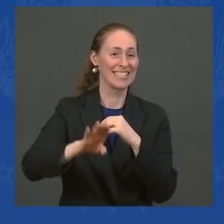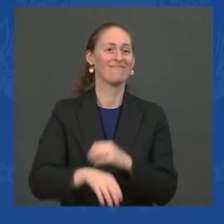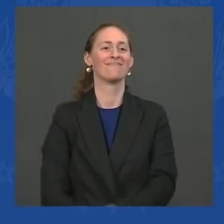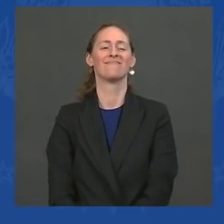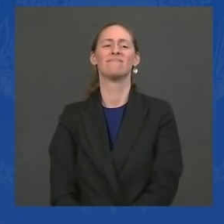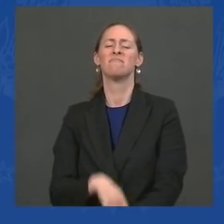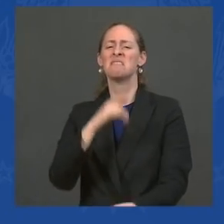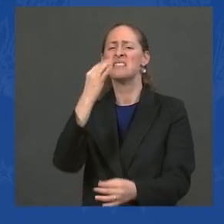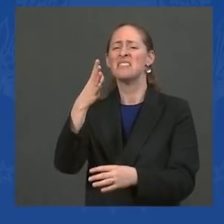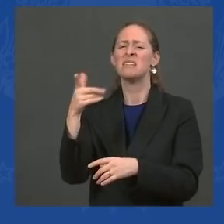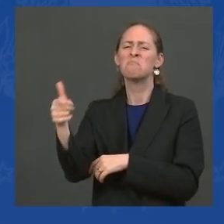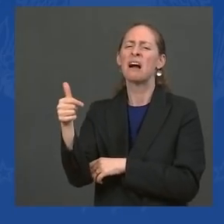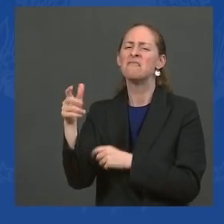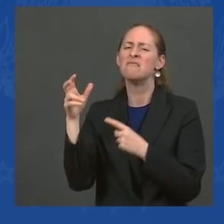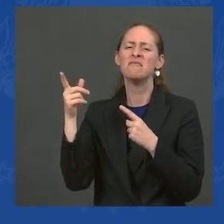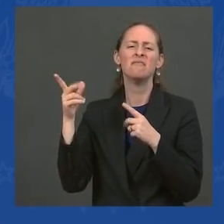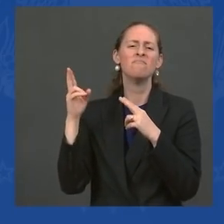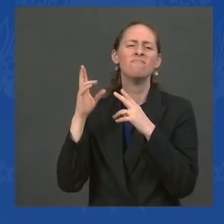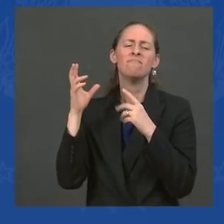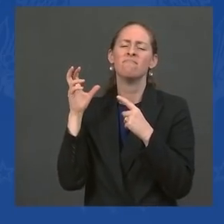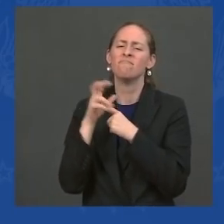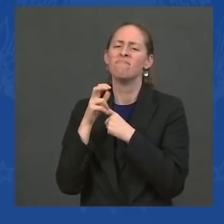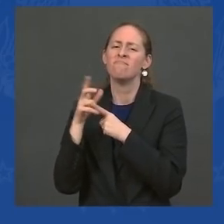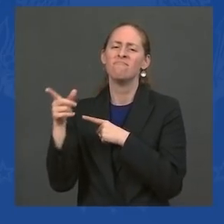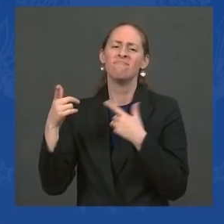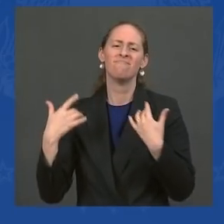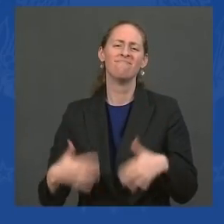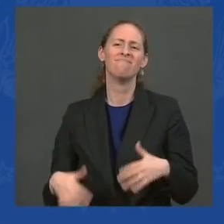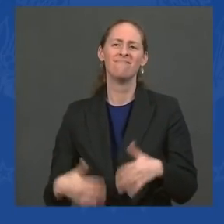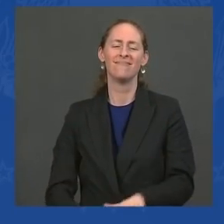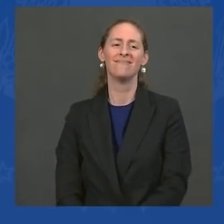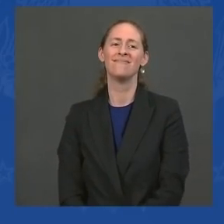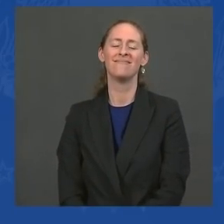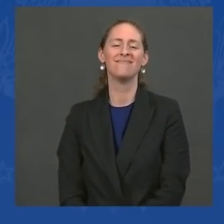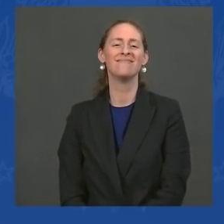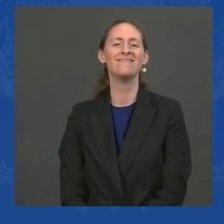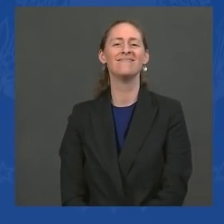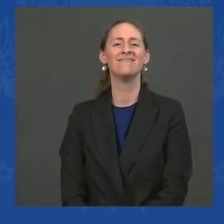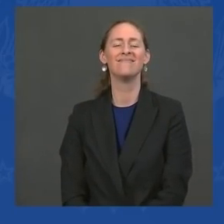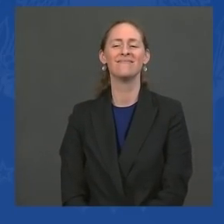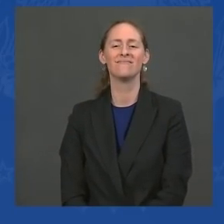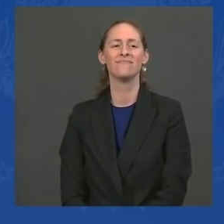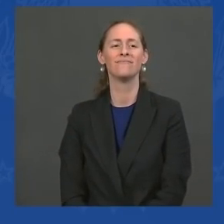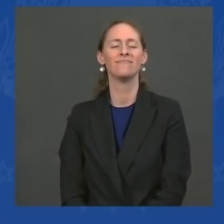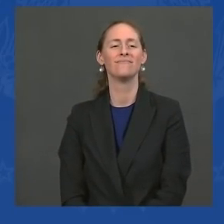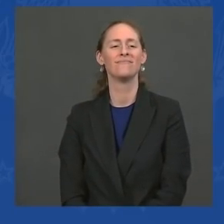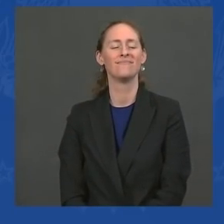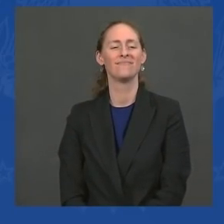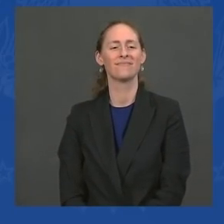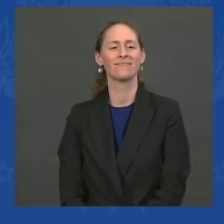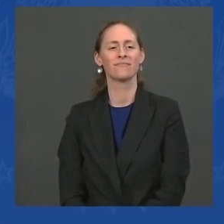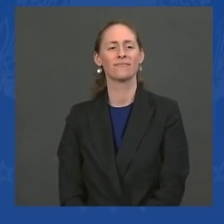And I want you to know, although he -- he didn't speak today, I want to thank my buddy, Tom Vilsack, the Secretary of Agriculture,